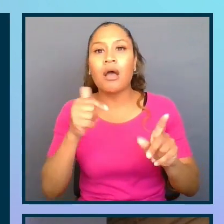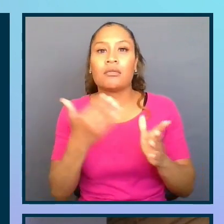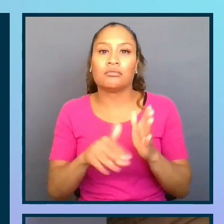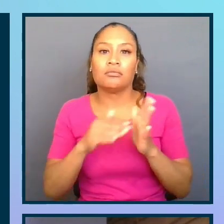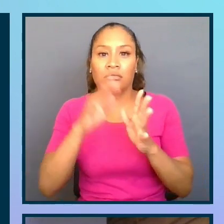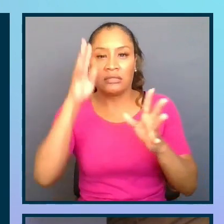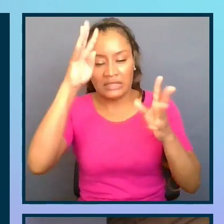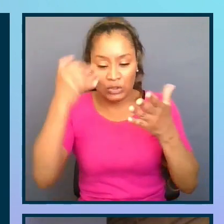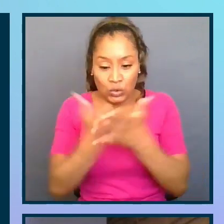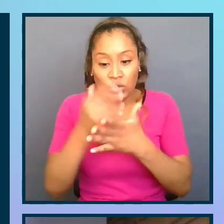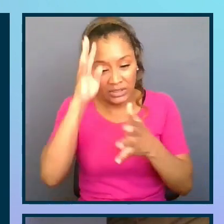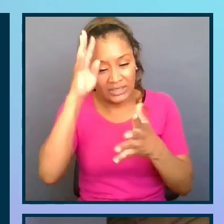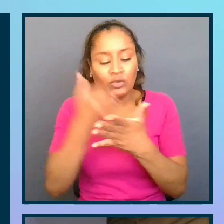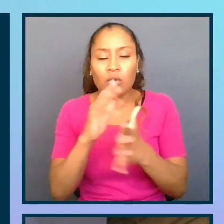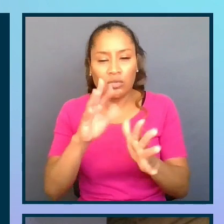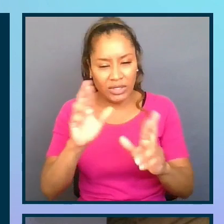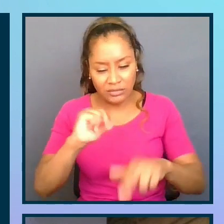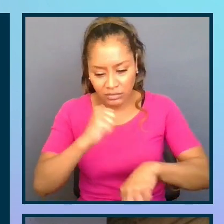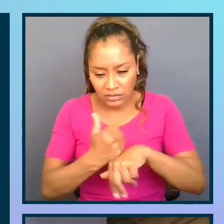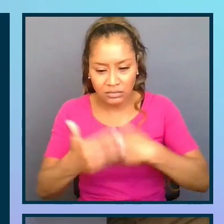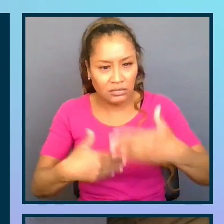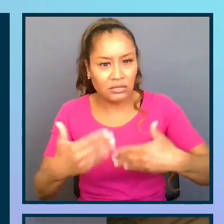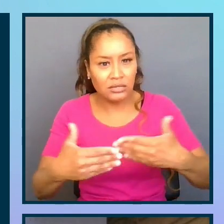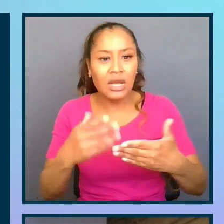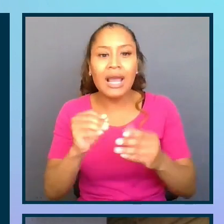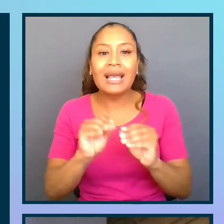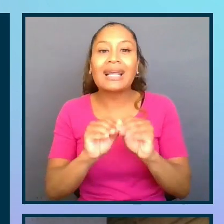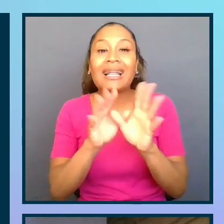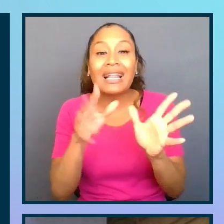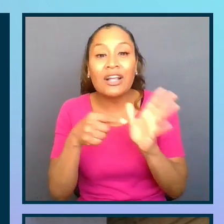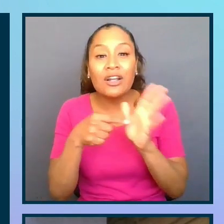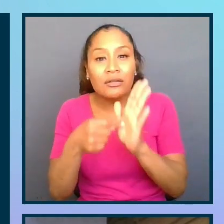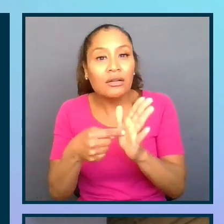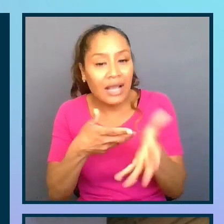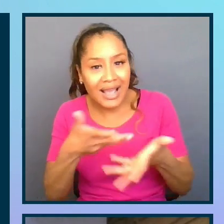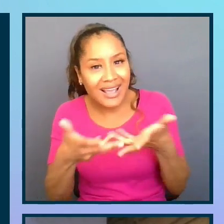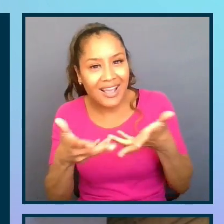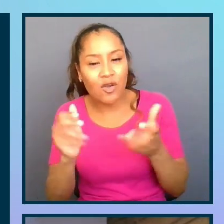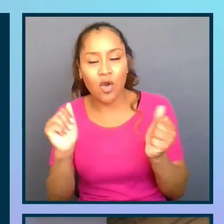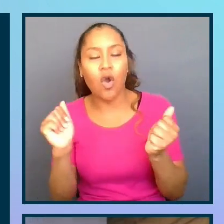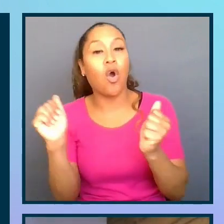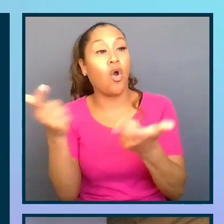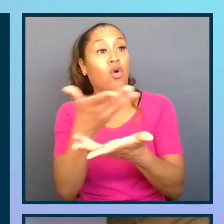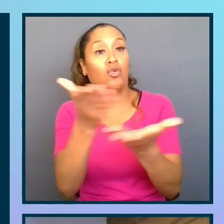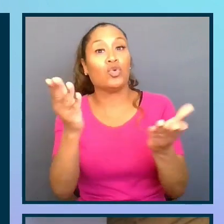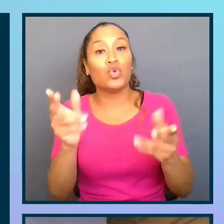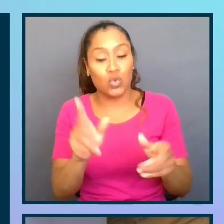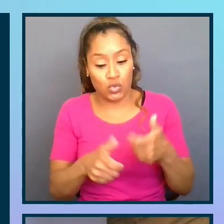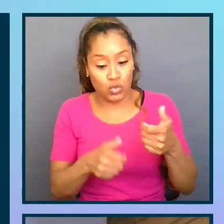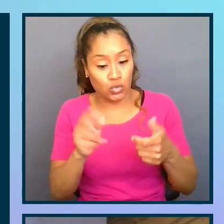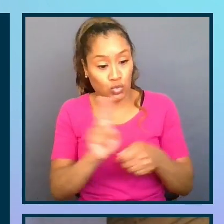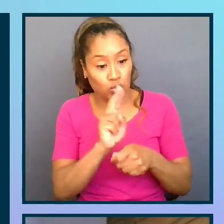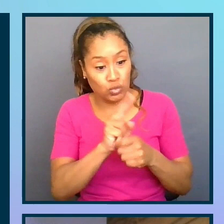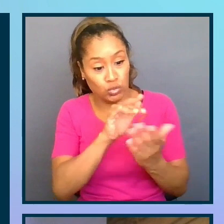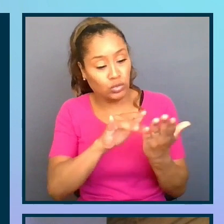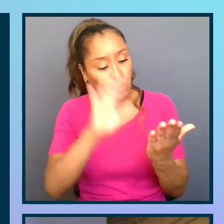and clearly mark interactive elements. So all our users understand how to interact with an element or component.